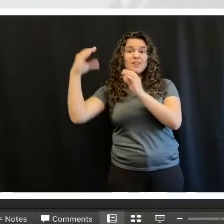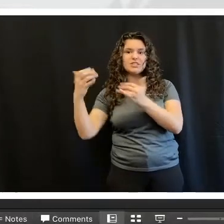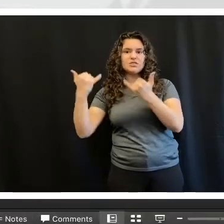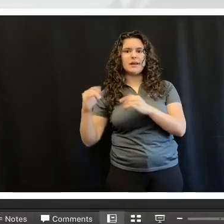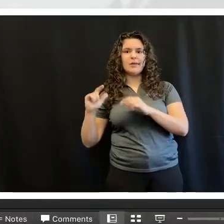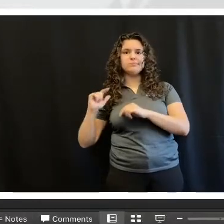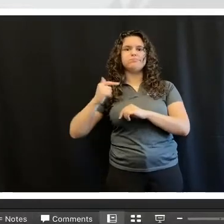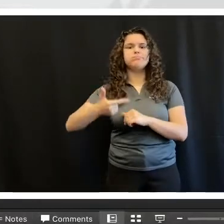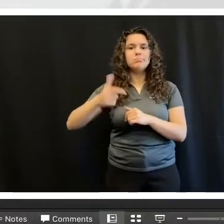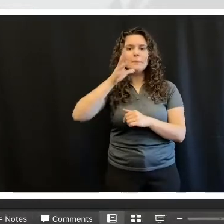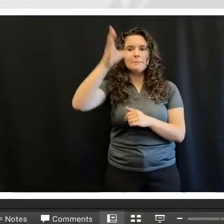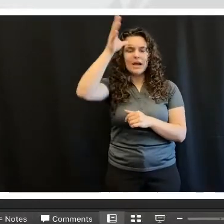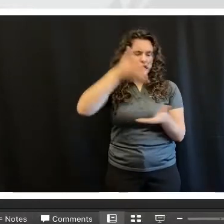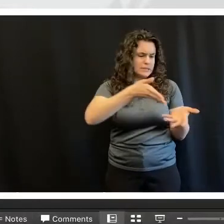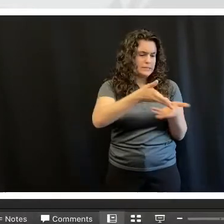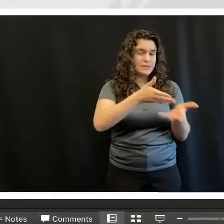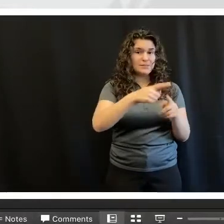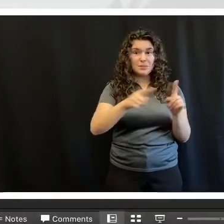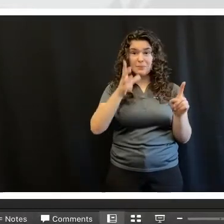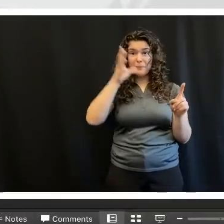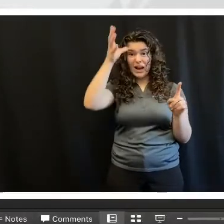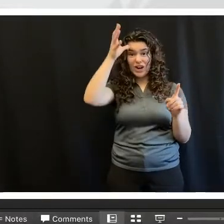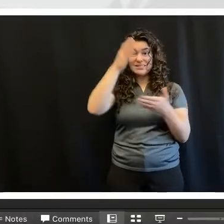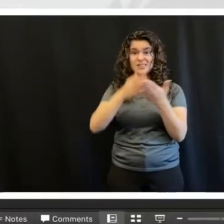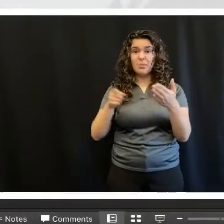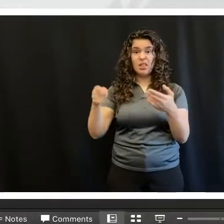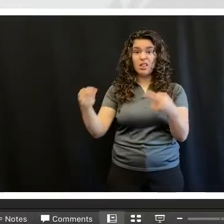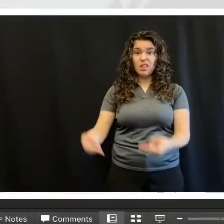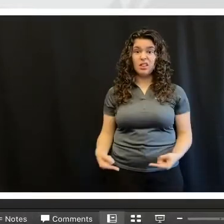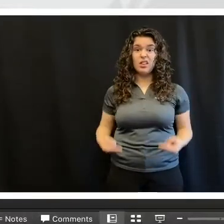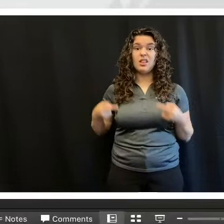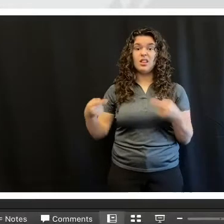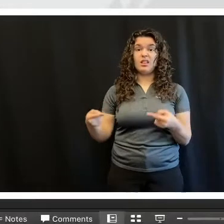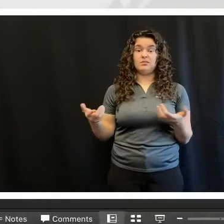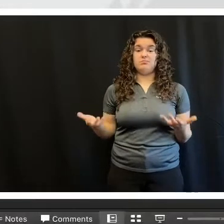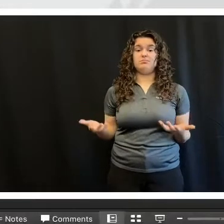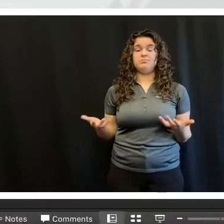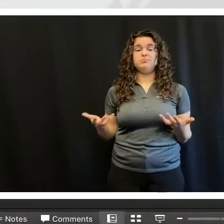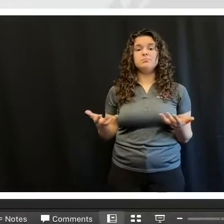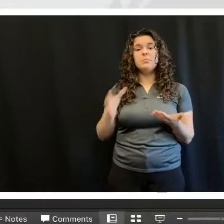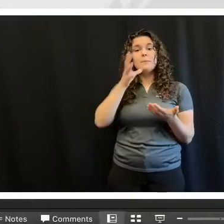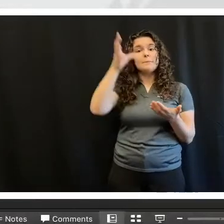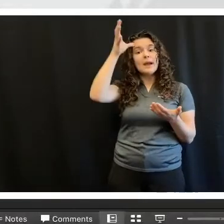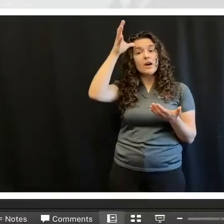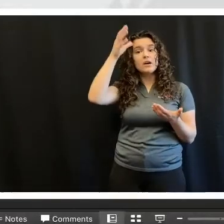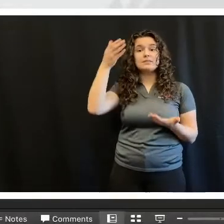For some parents, that's really difficult. You've got parents that might have multiple children.